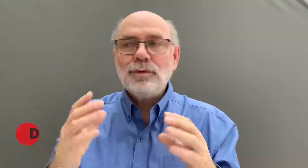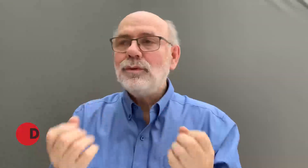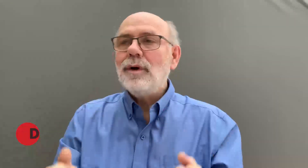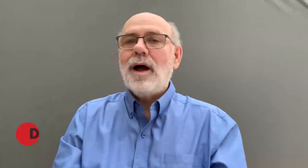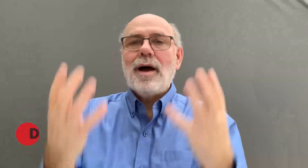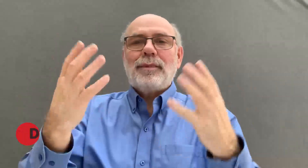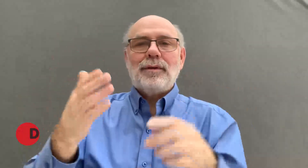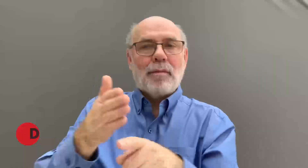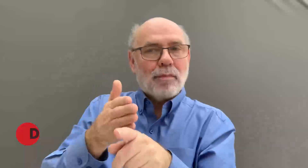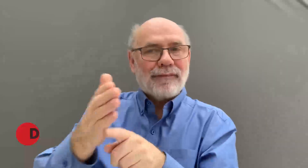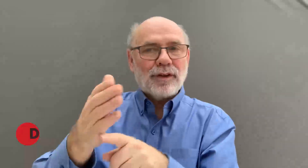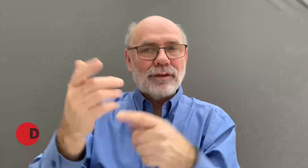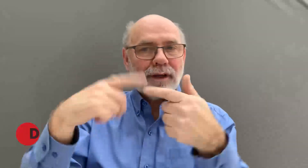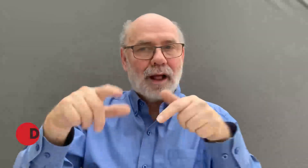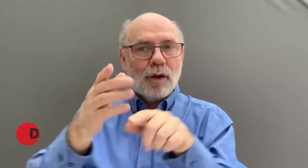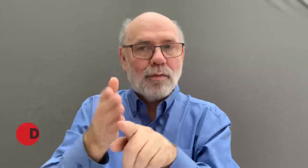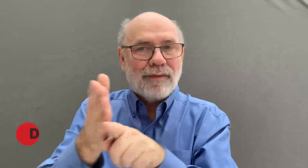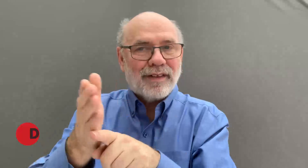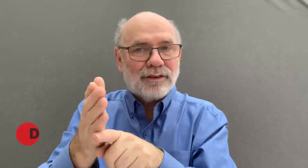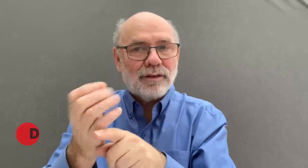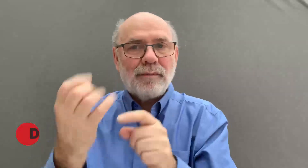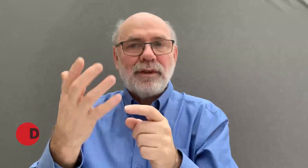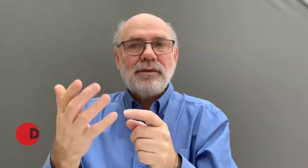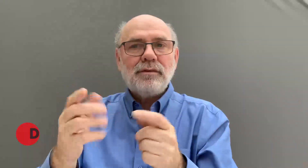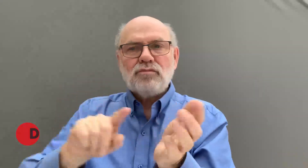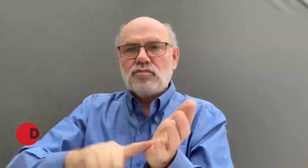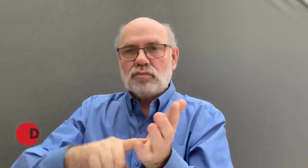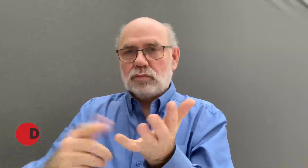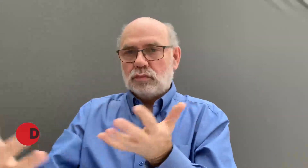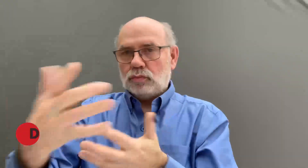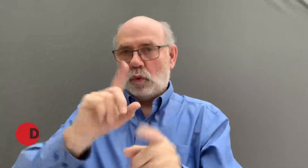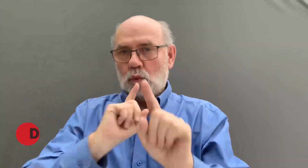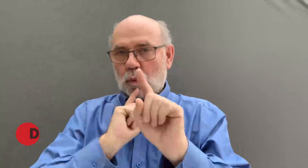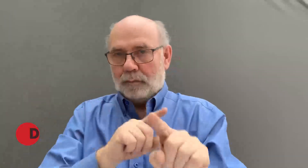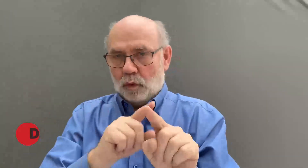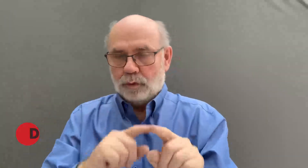how many sign language professionals, and will do a report.